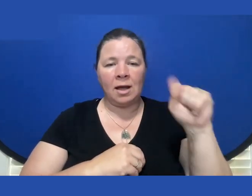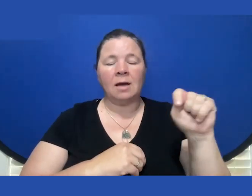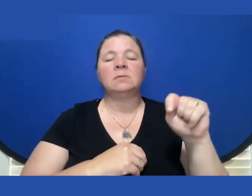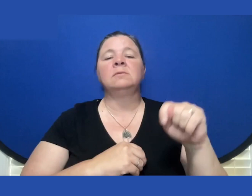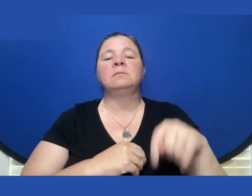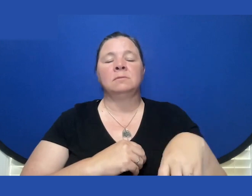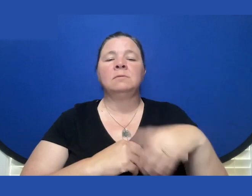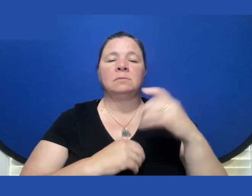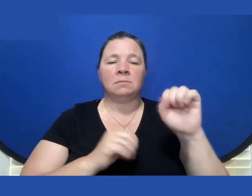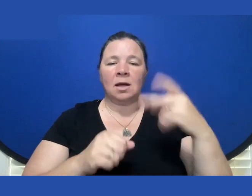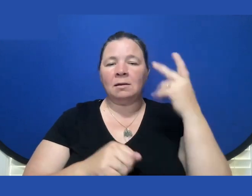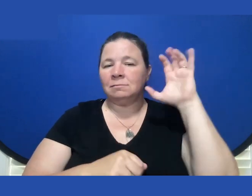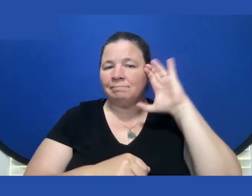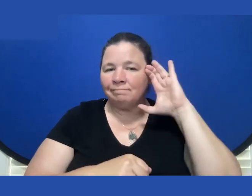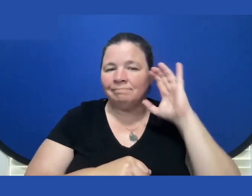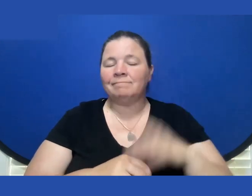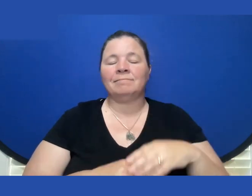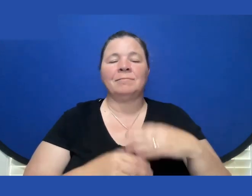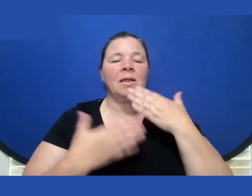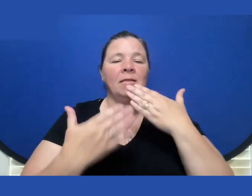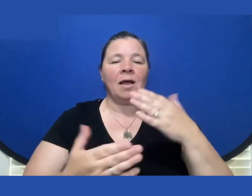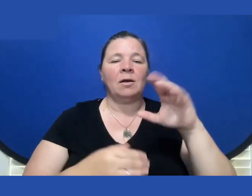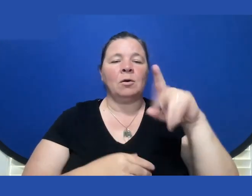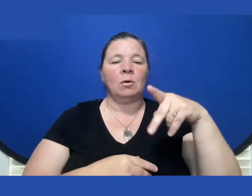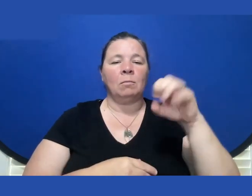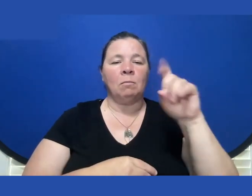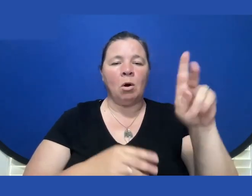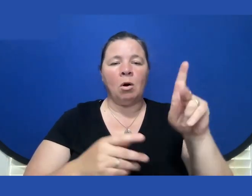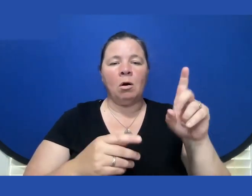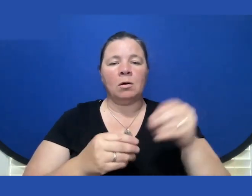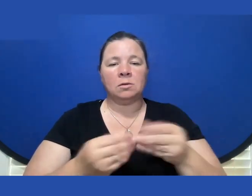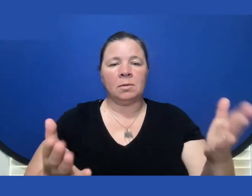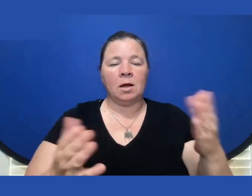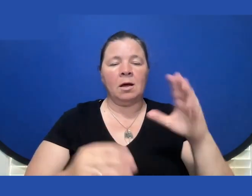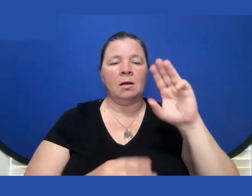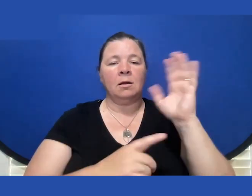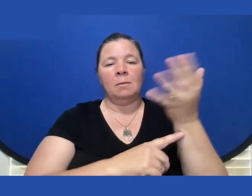for sponsoring 2023 IWSCC's ASL communication,